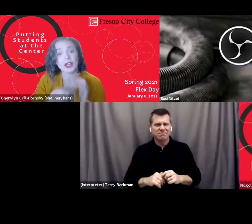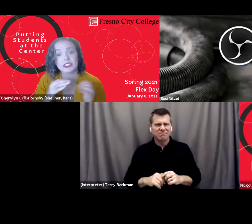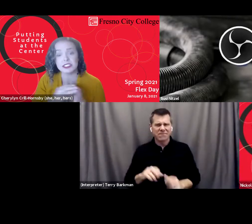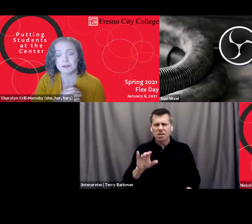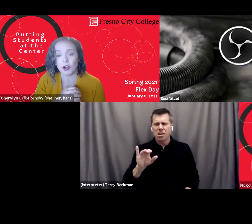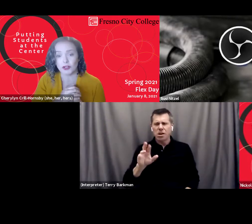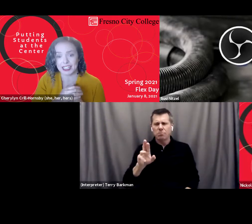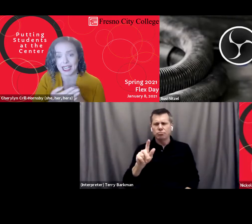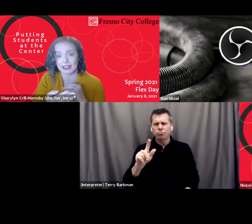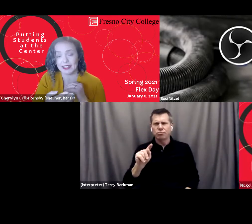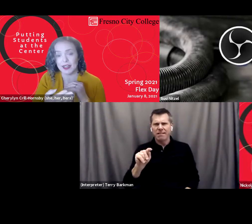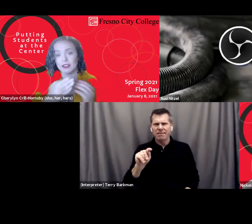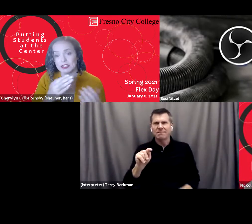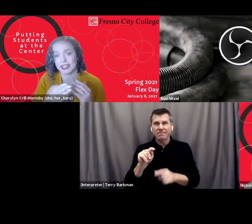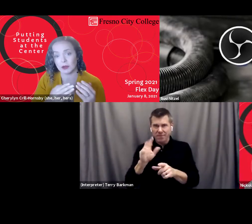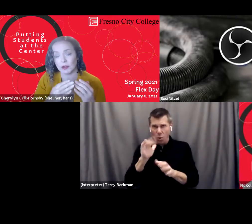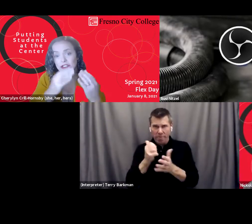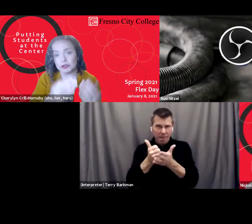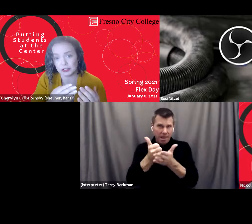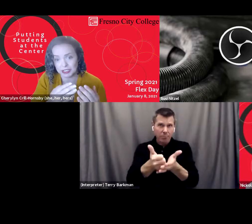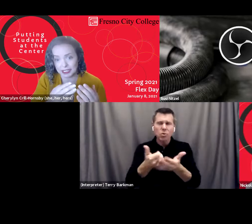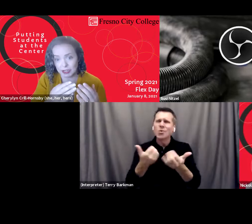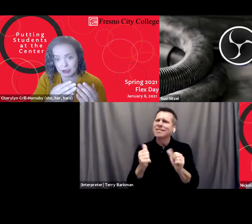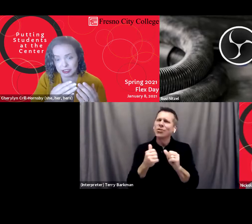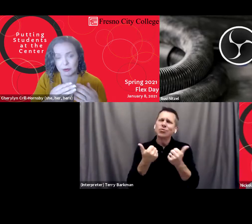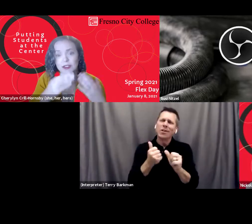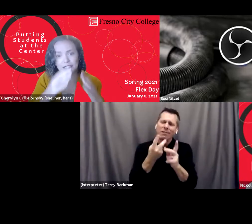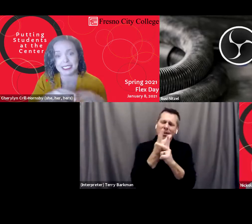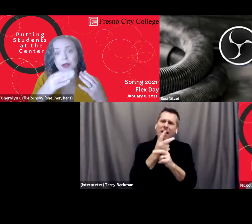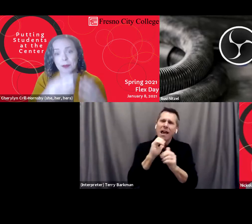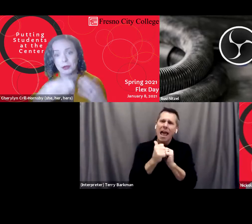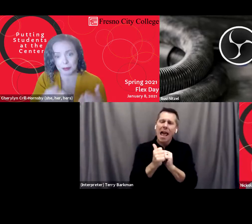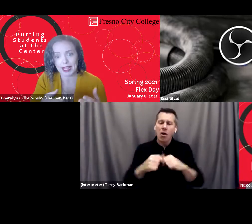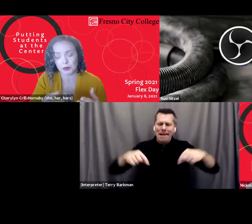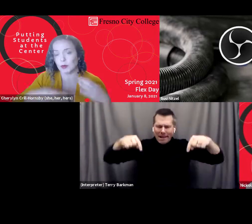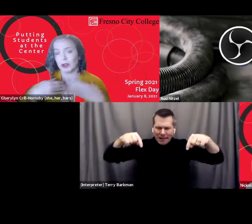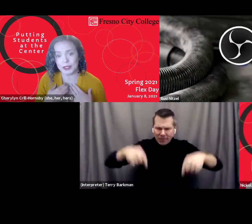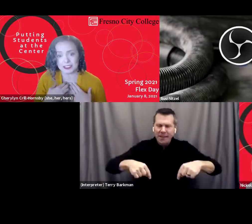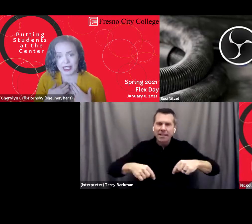we are still evolving that understanding where the students are getting under are seeing primarily the pathway while we still